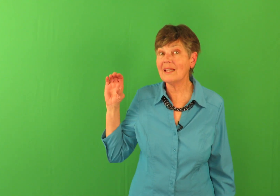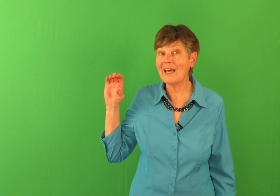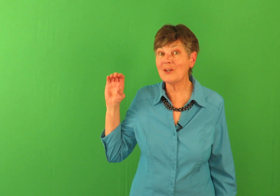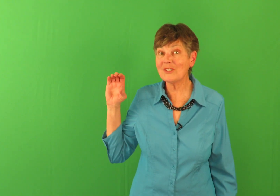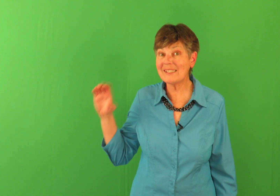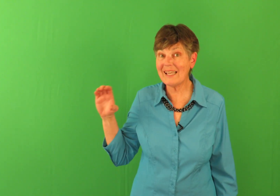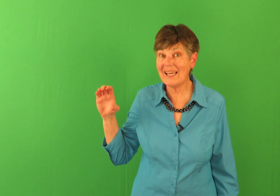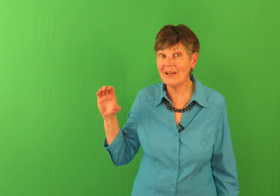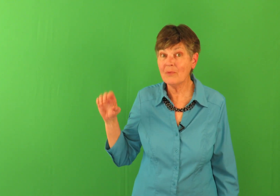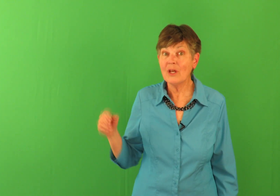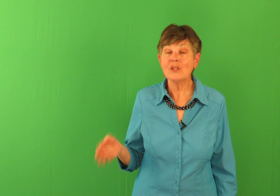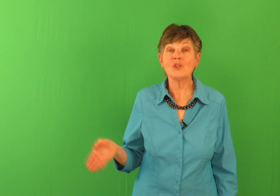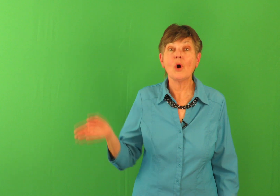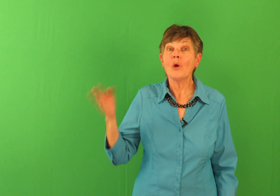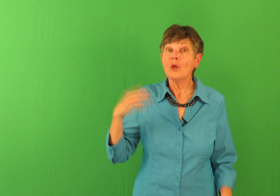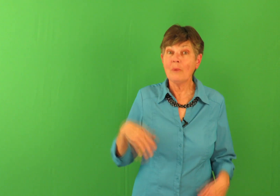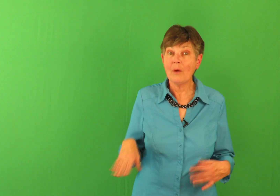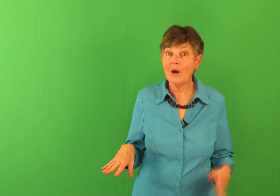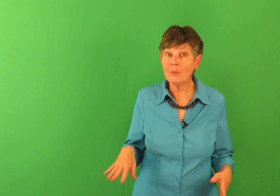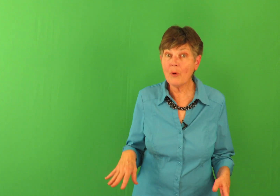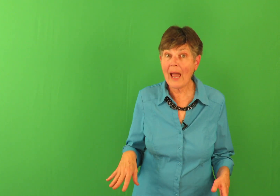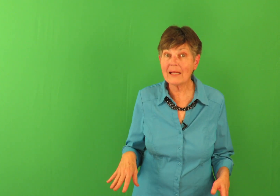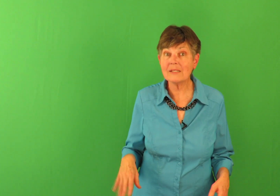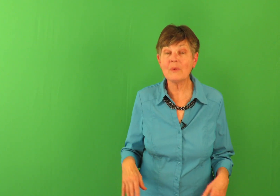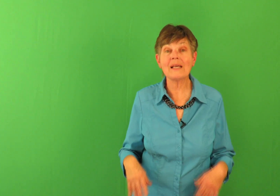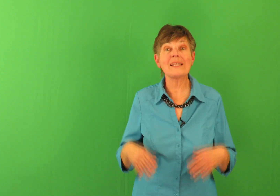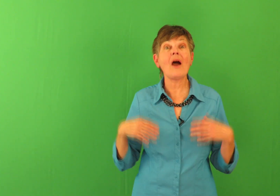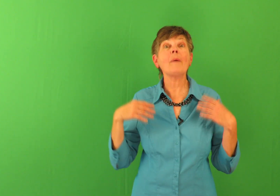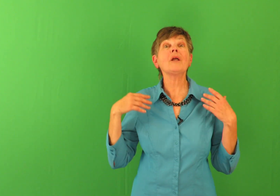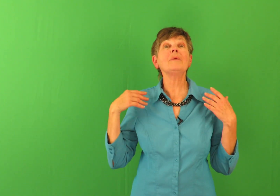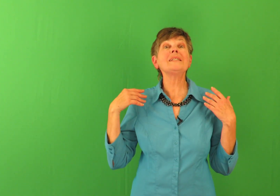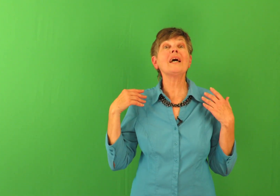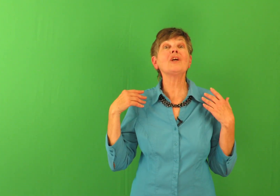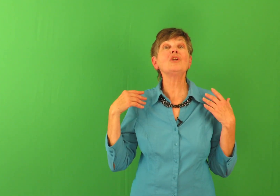letter C so you might want to practice because now I'm going to be telling you